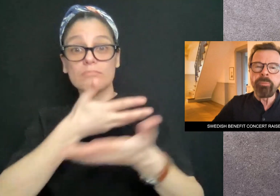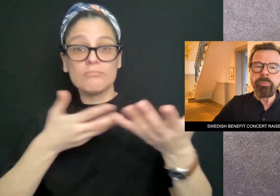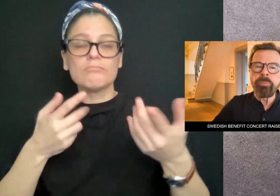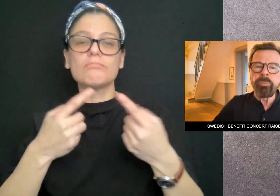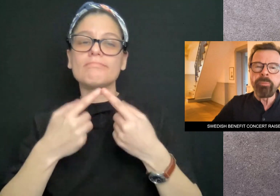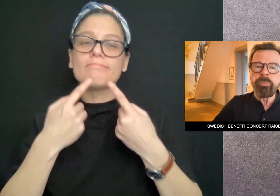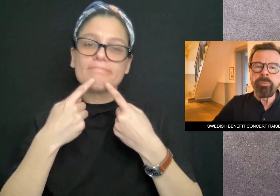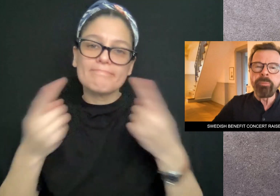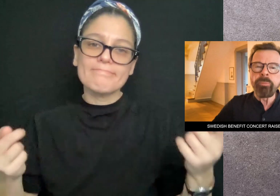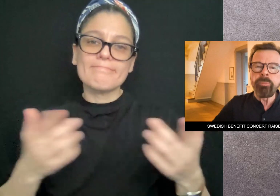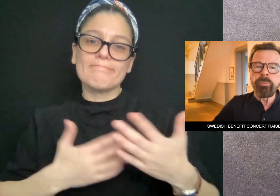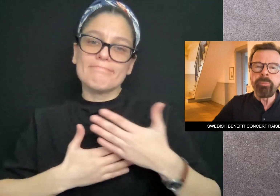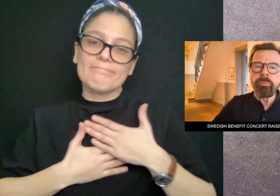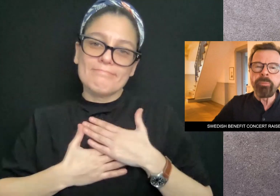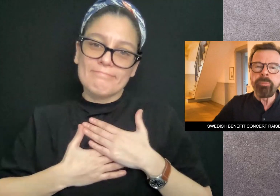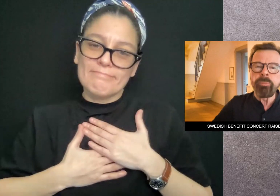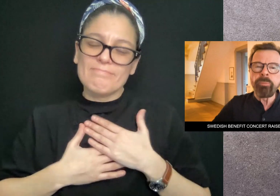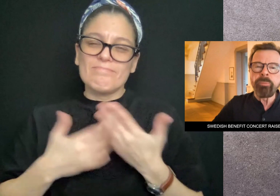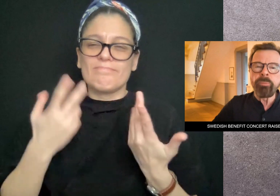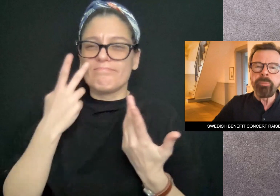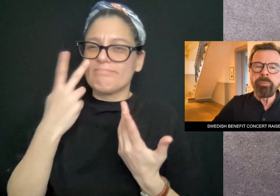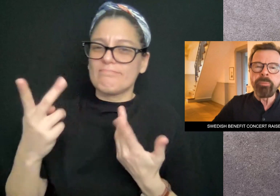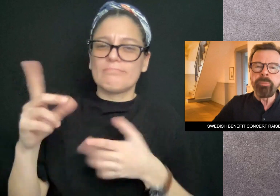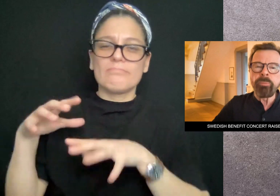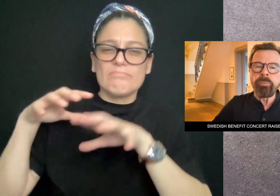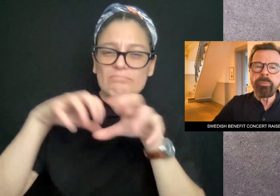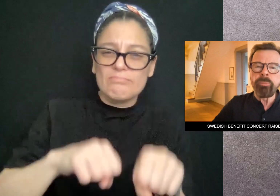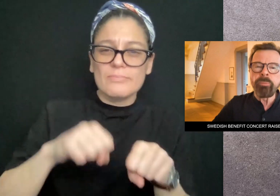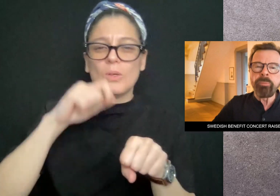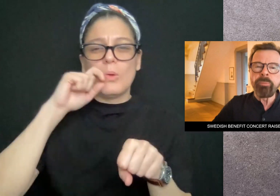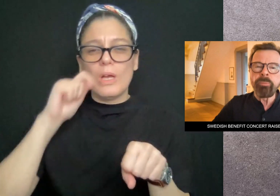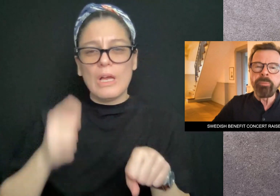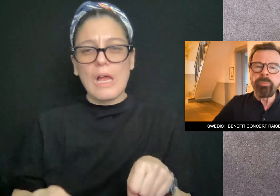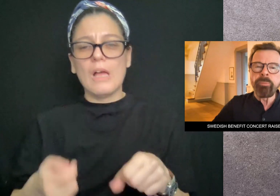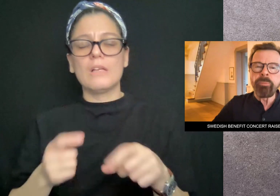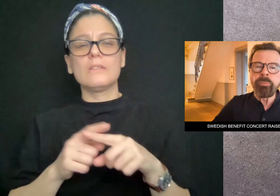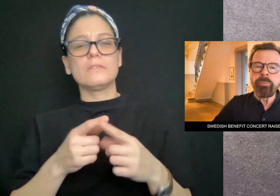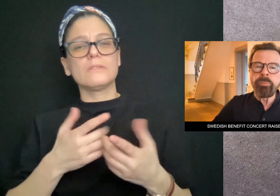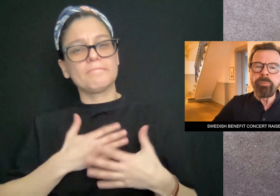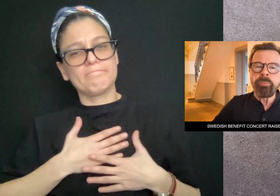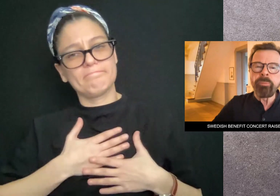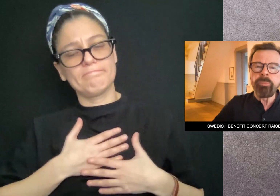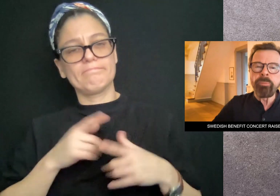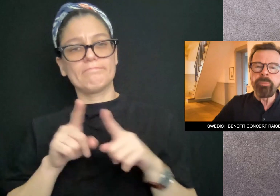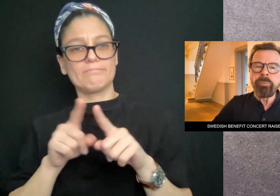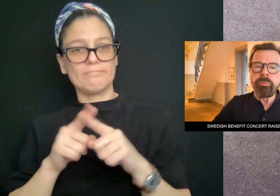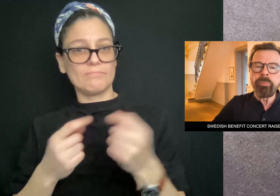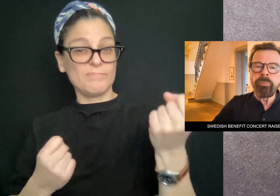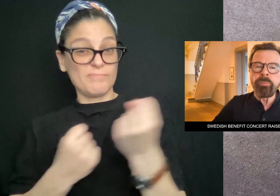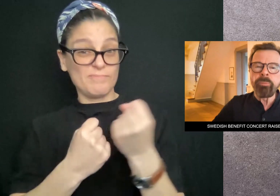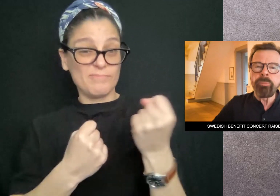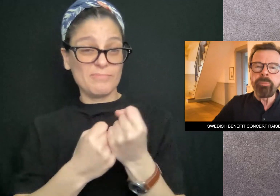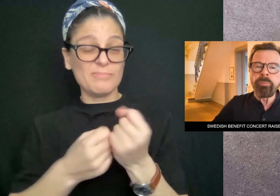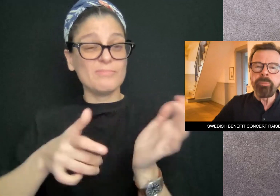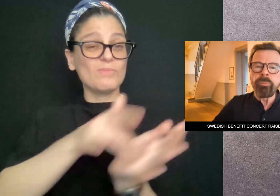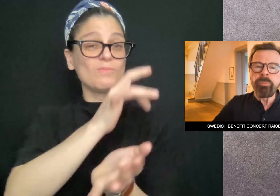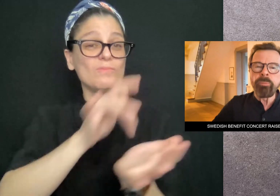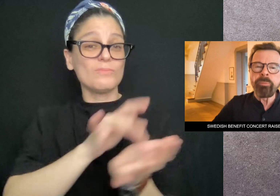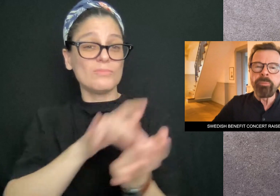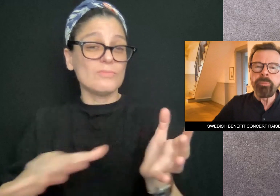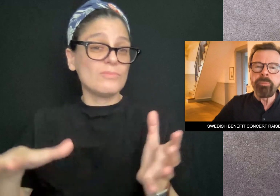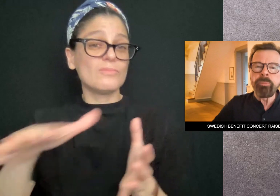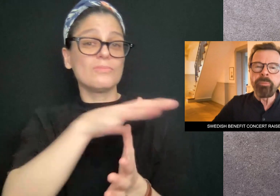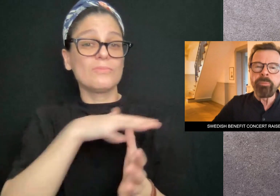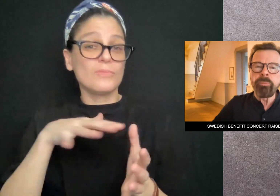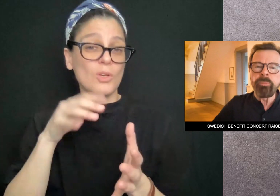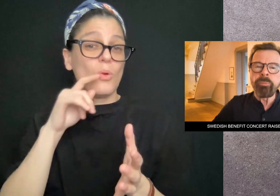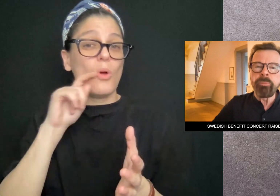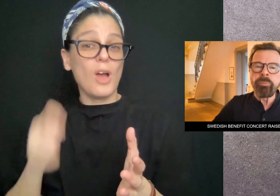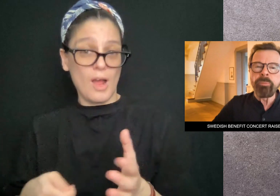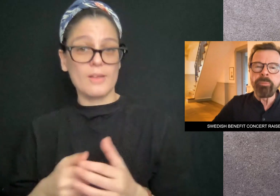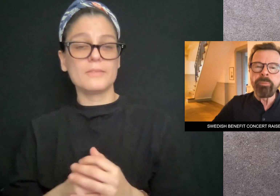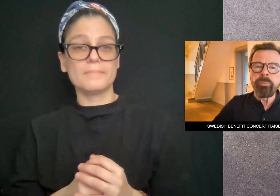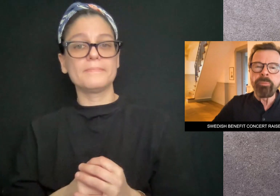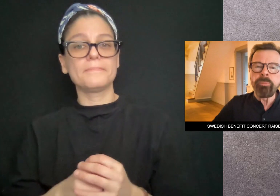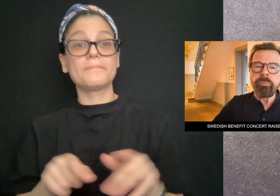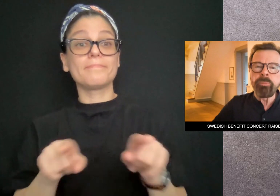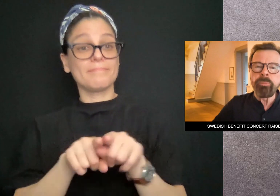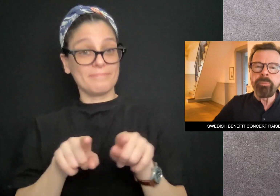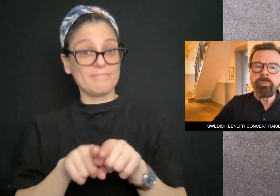for Ukraine he opened the concert with a passionate speech about the invasion of Ukraine and pleaded